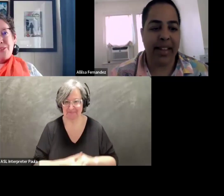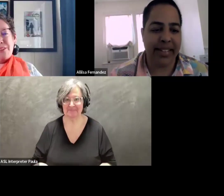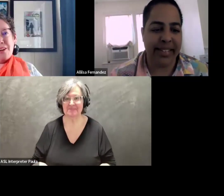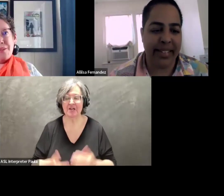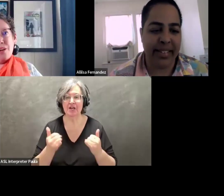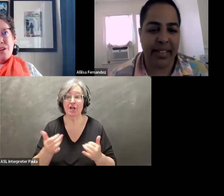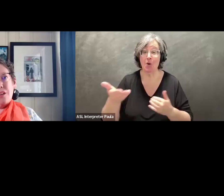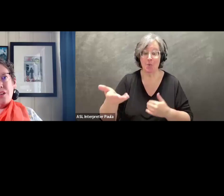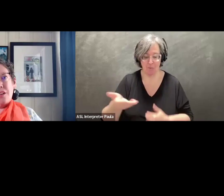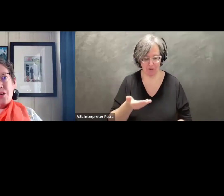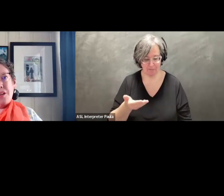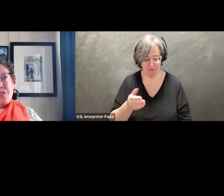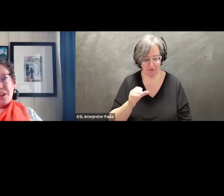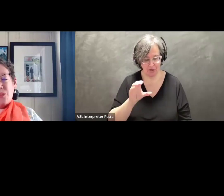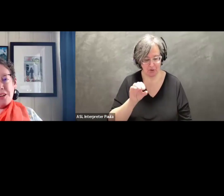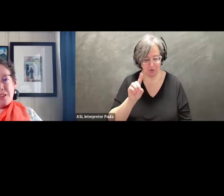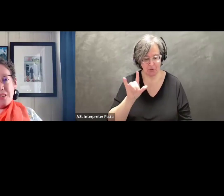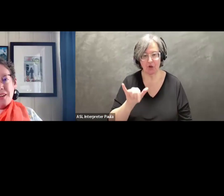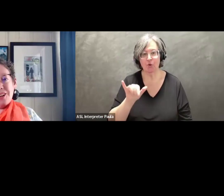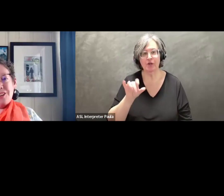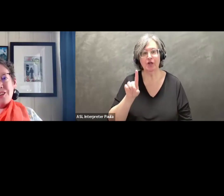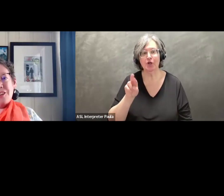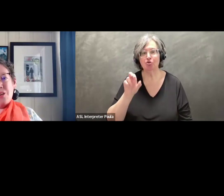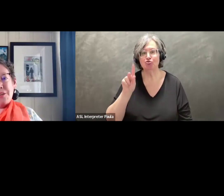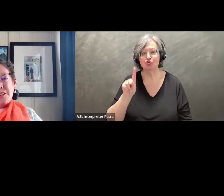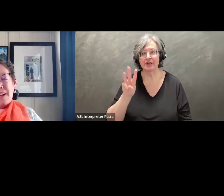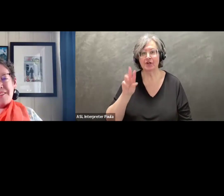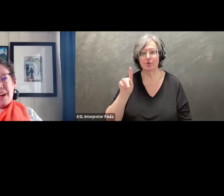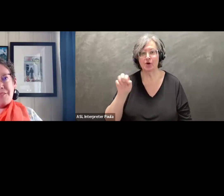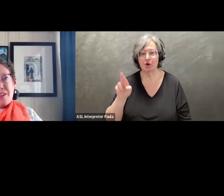will welcome Cody Drinkwater. Cody, we're glad to have you